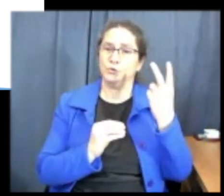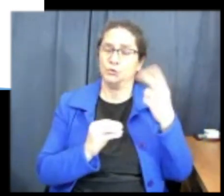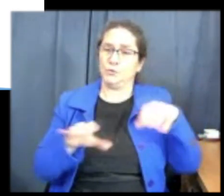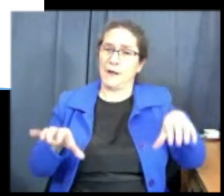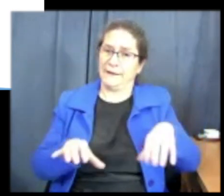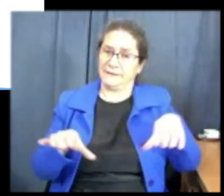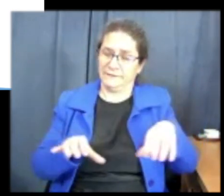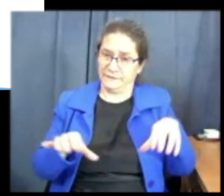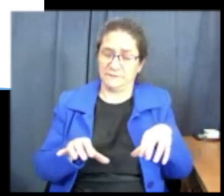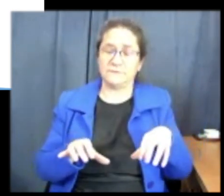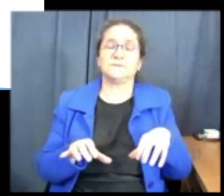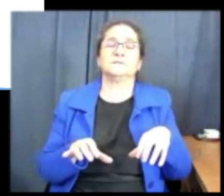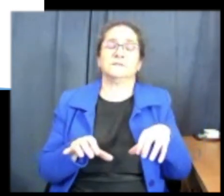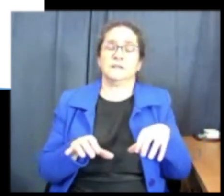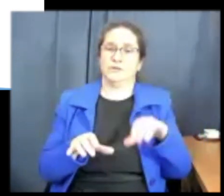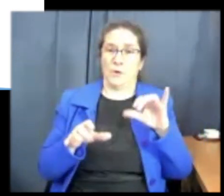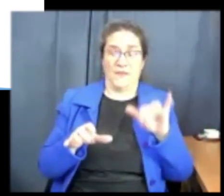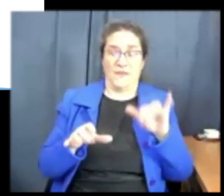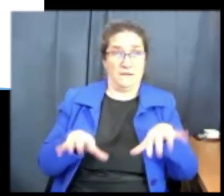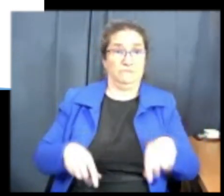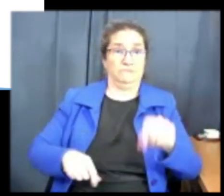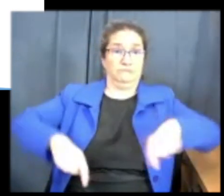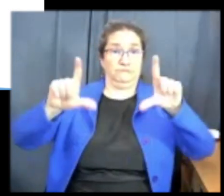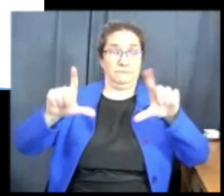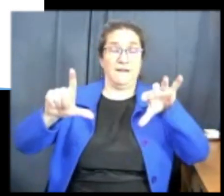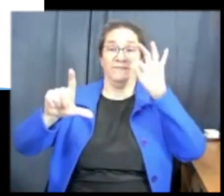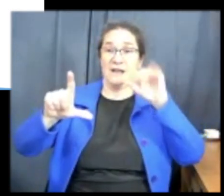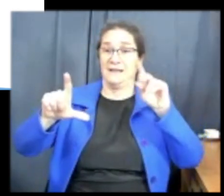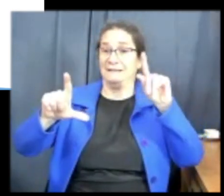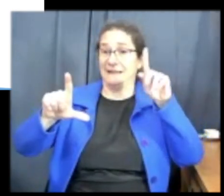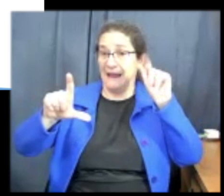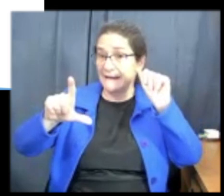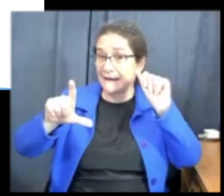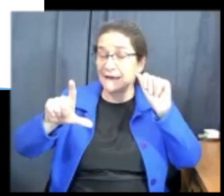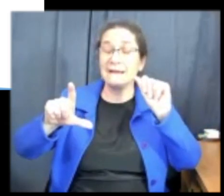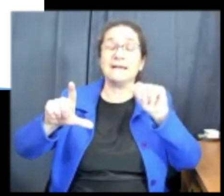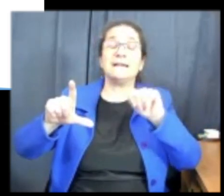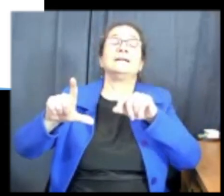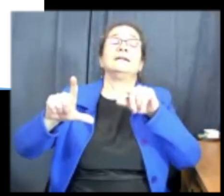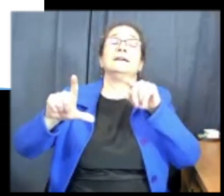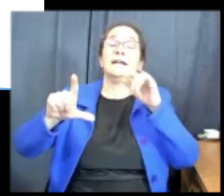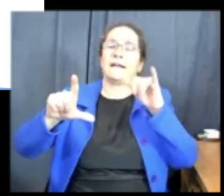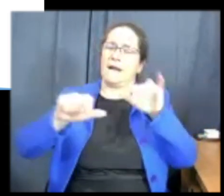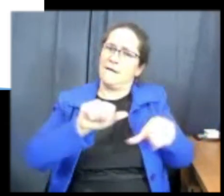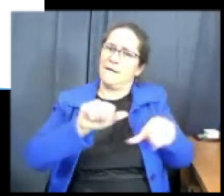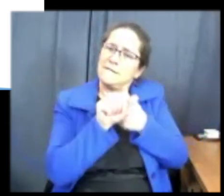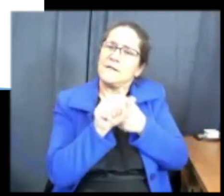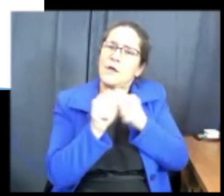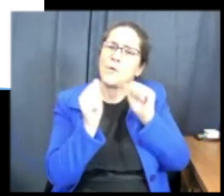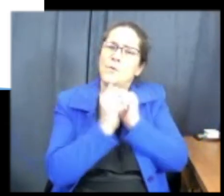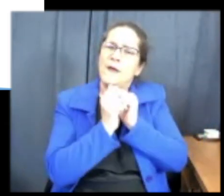this data, the selection of the data and the access to the data with an actual internal review.